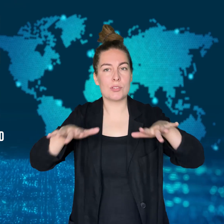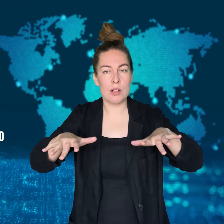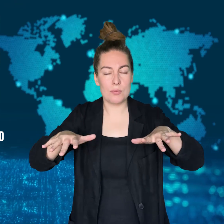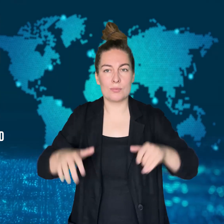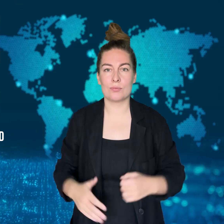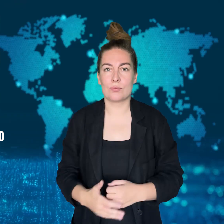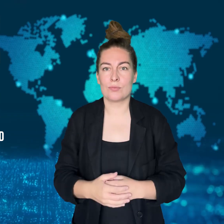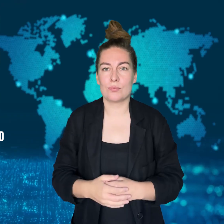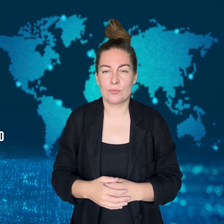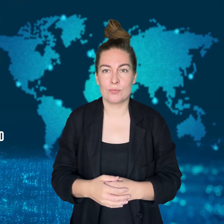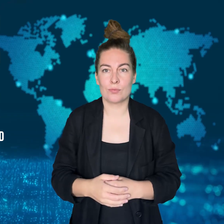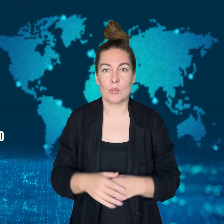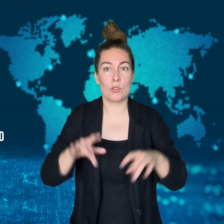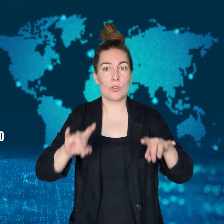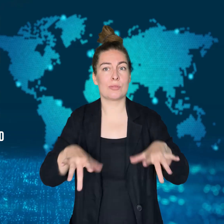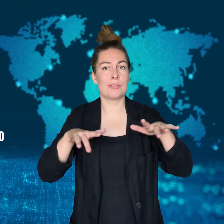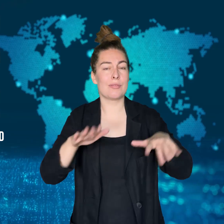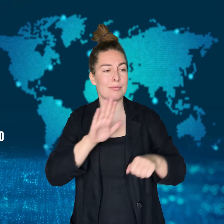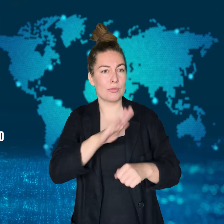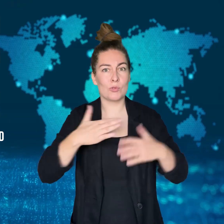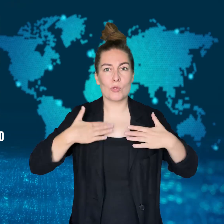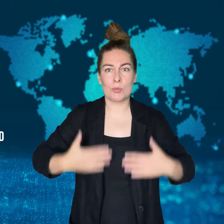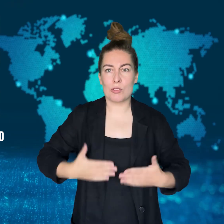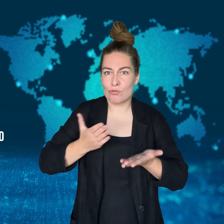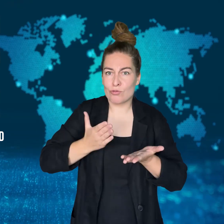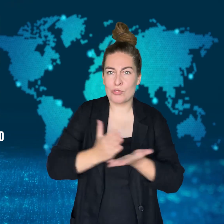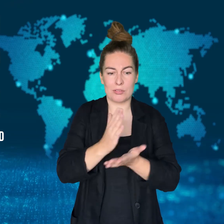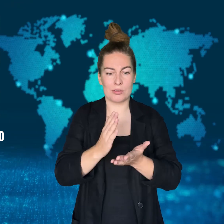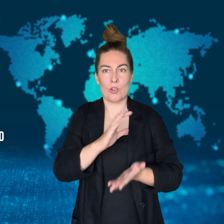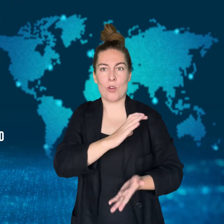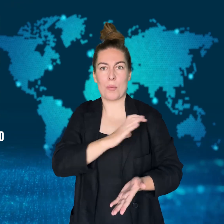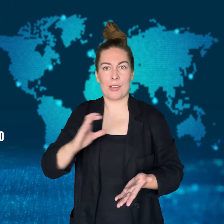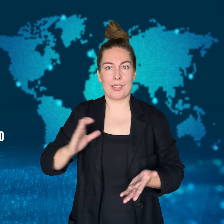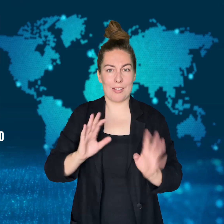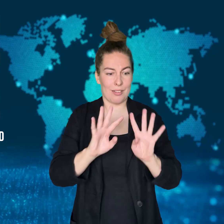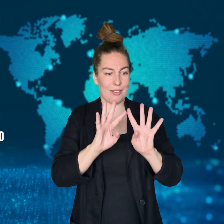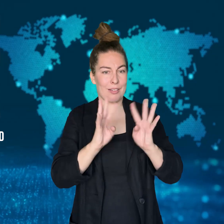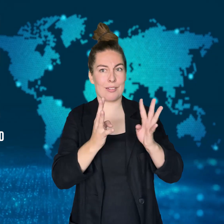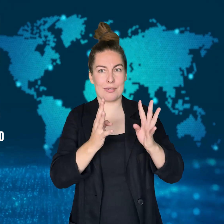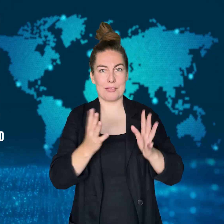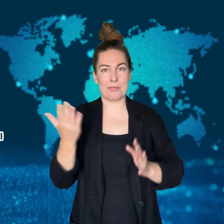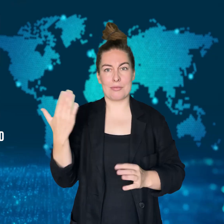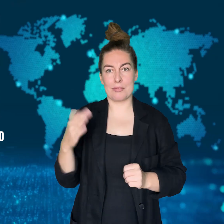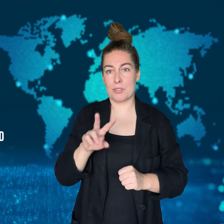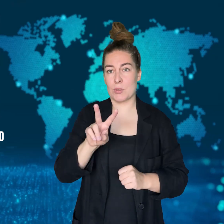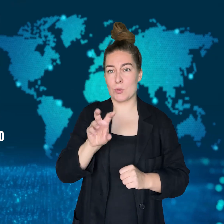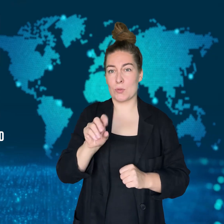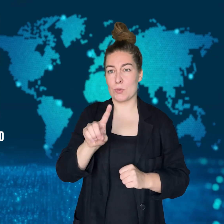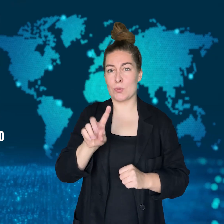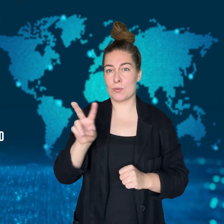The settlement needs to be approved by